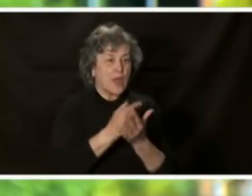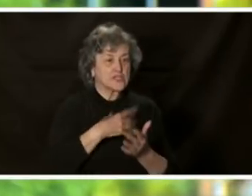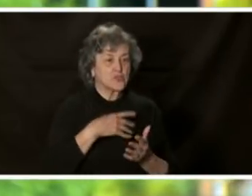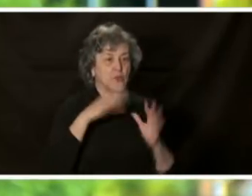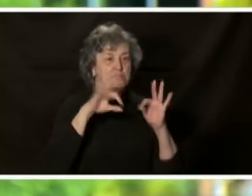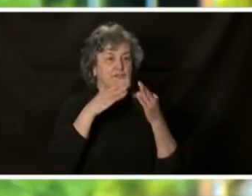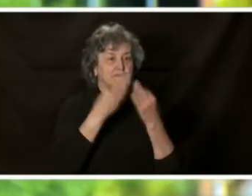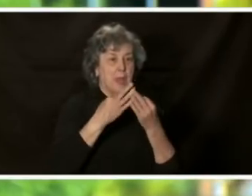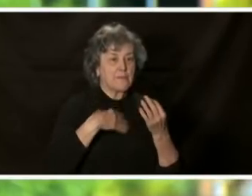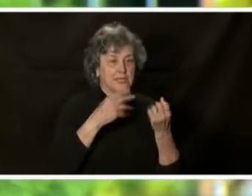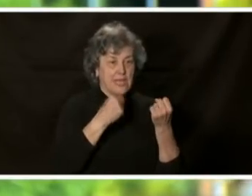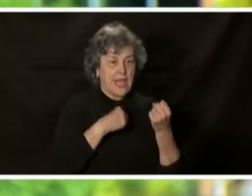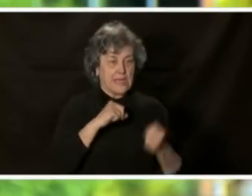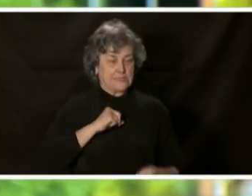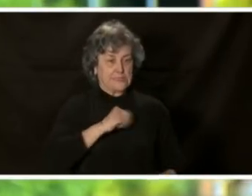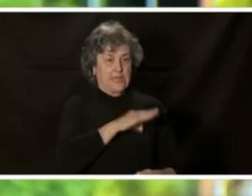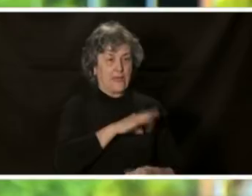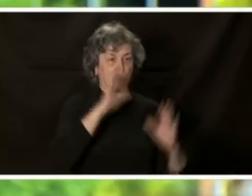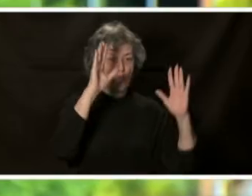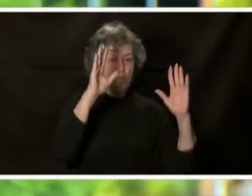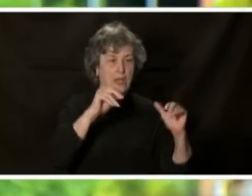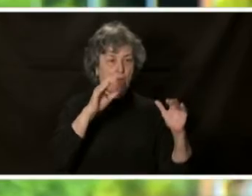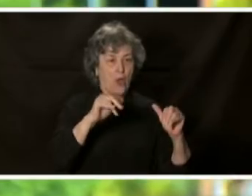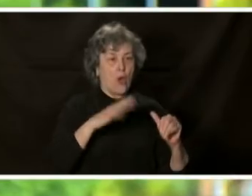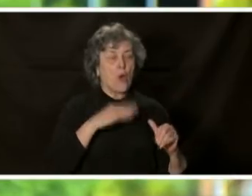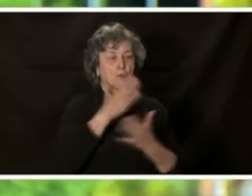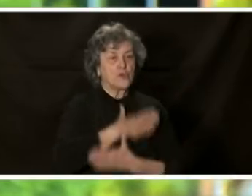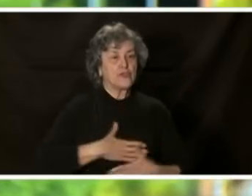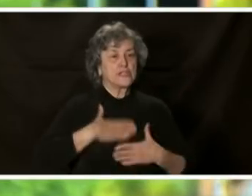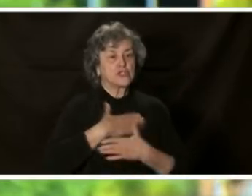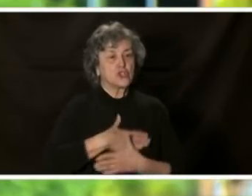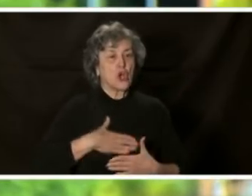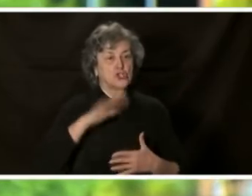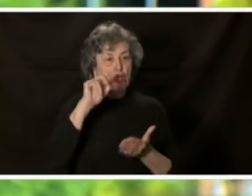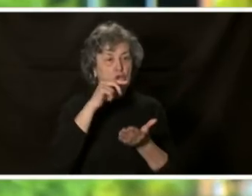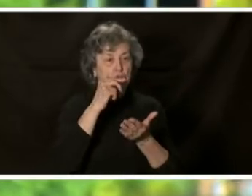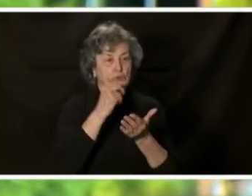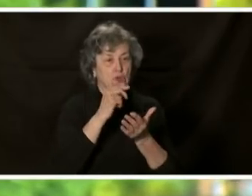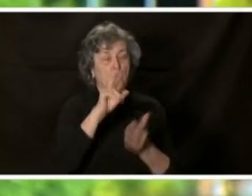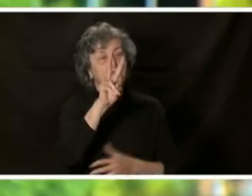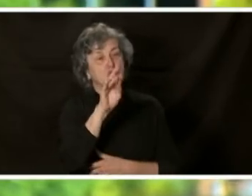WE HOPE THAT YOU HAVE ENJOYED OUR VIRTUAL COMMENCEMENT CEREMONY, AND THANK YOU ALL FOR COMING TODAY.